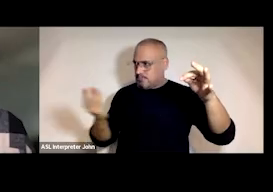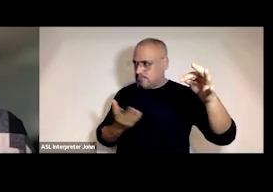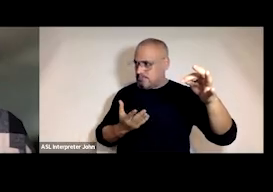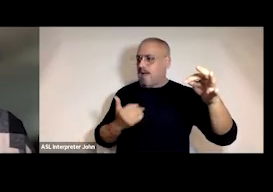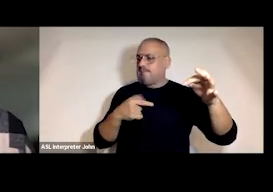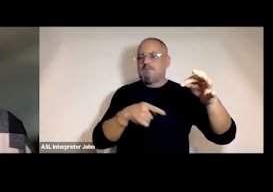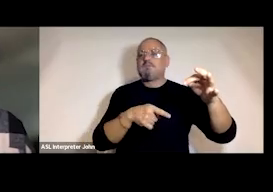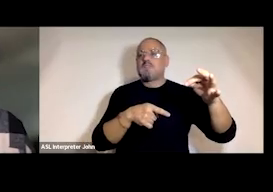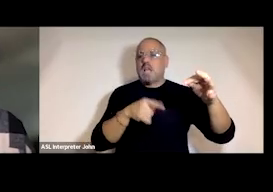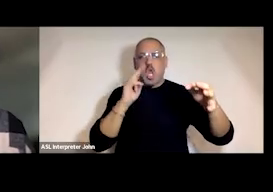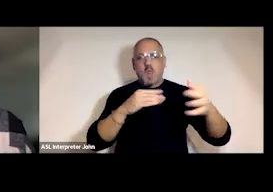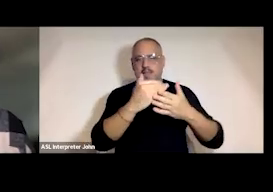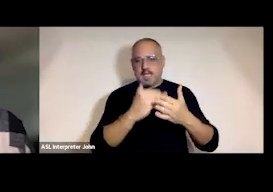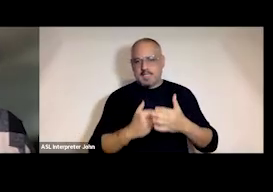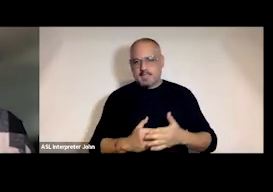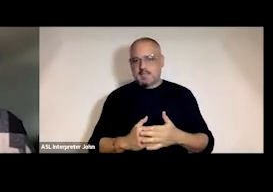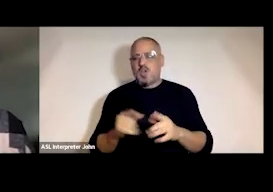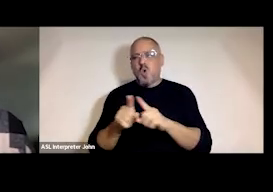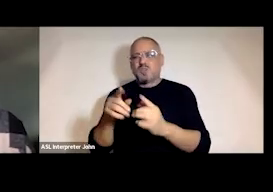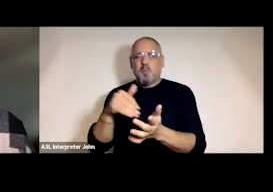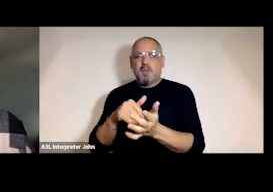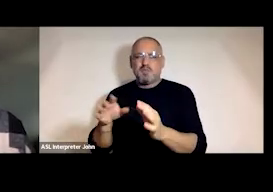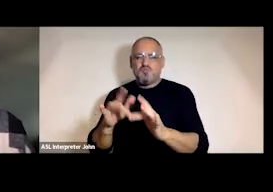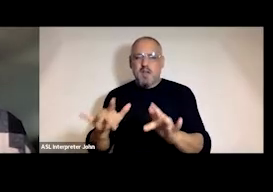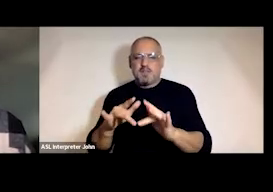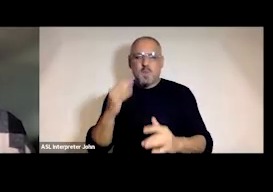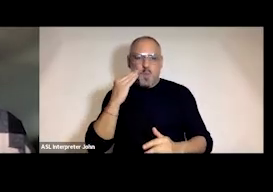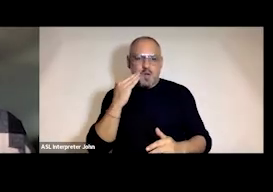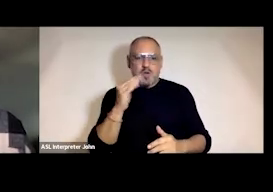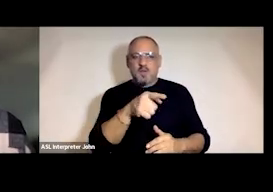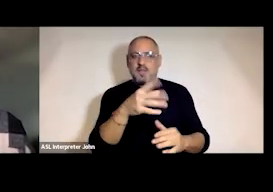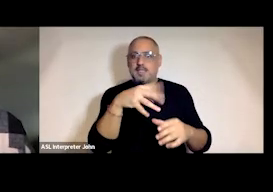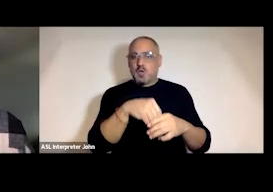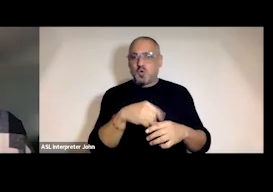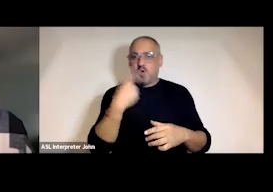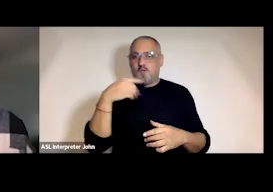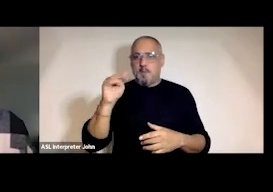or included in medical records. So know that PTSD was also included for Mike and the medical records